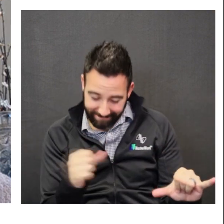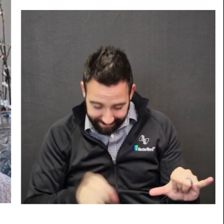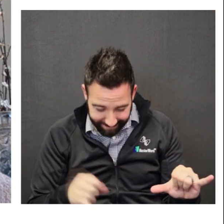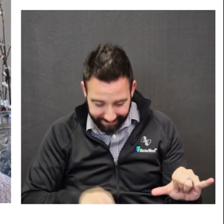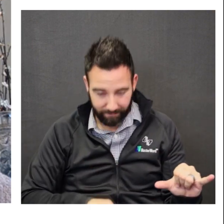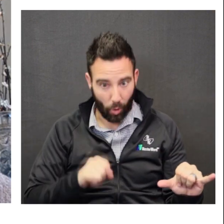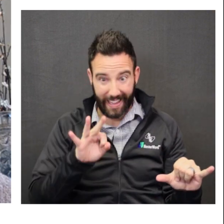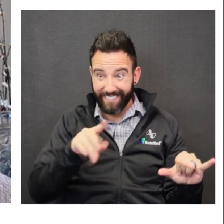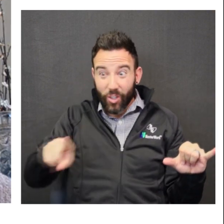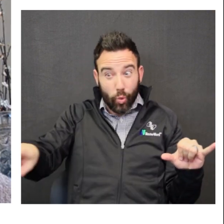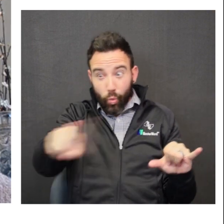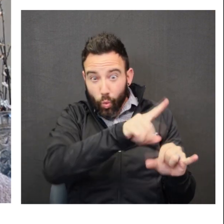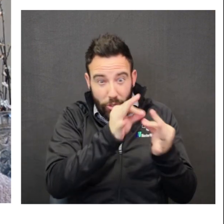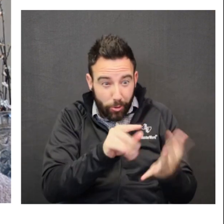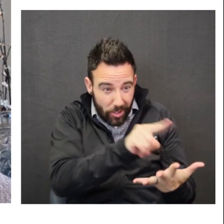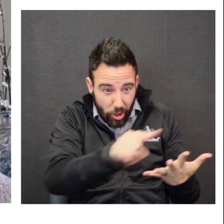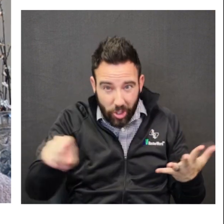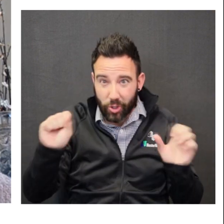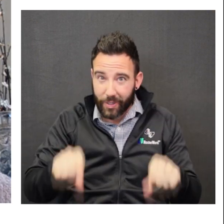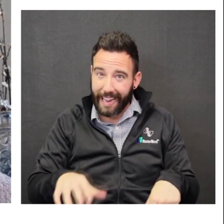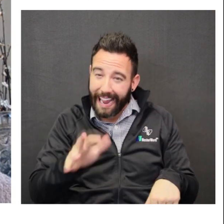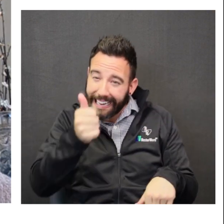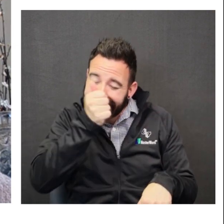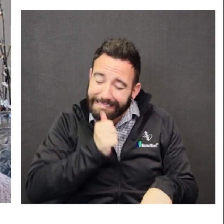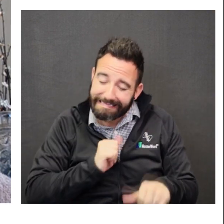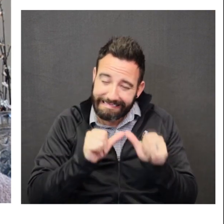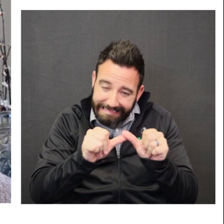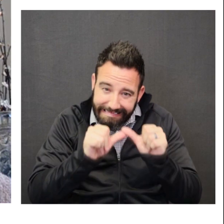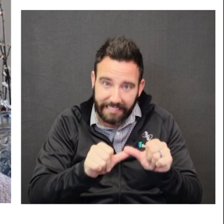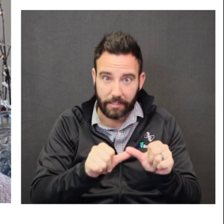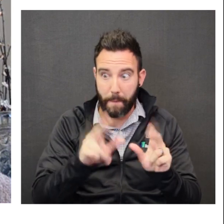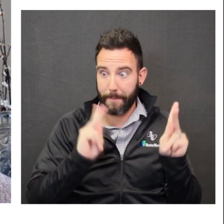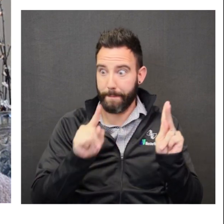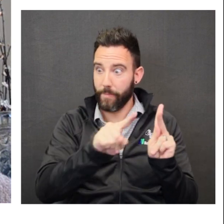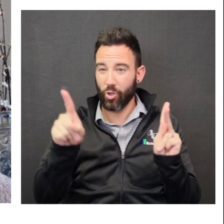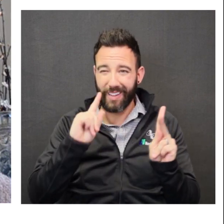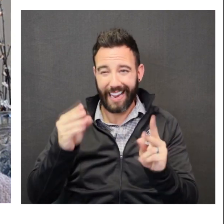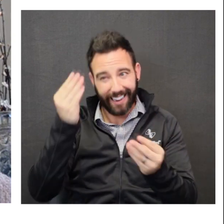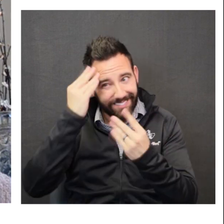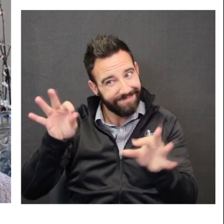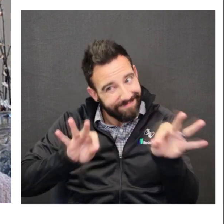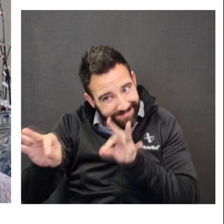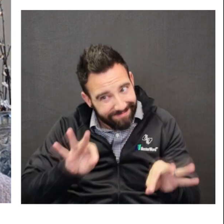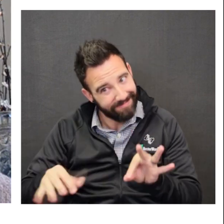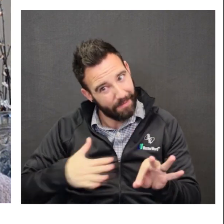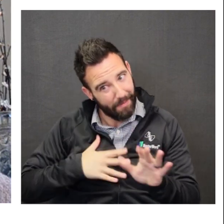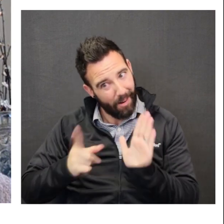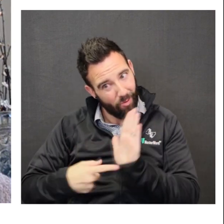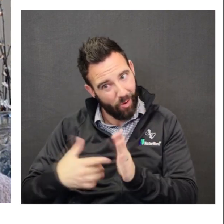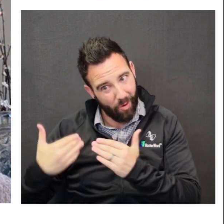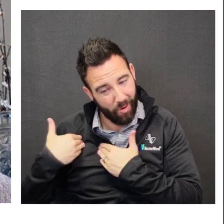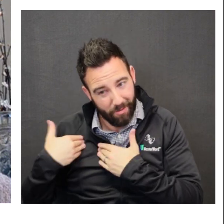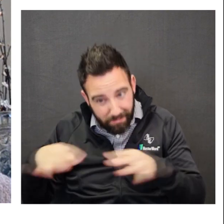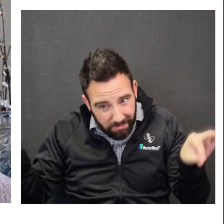And if you have the ability to continue to educate the people you work with, if you have the ability to continue to celebrate